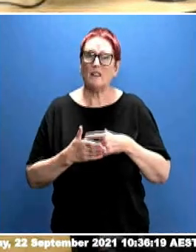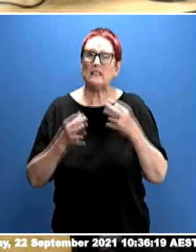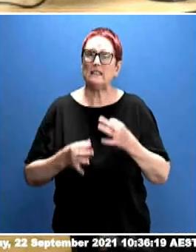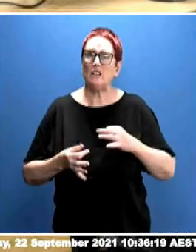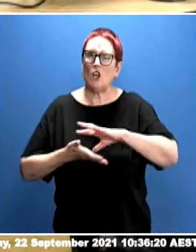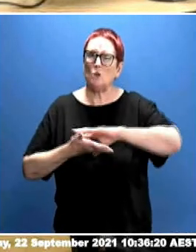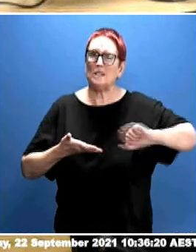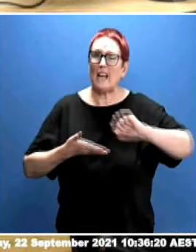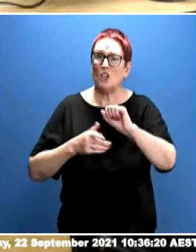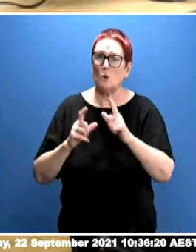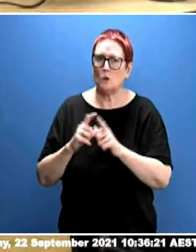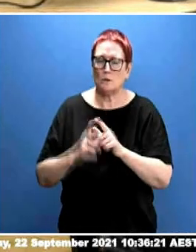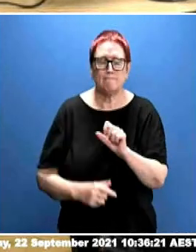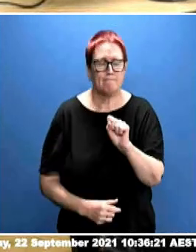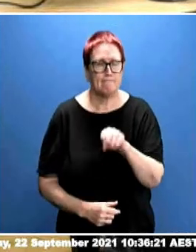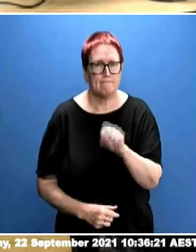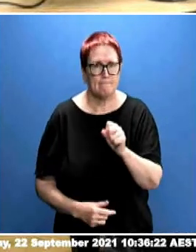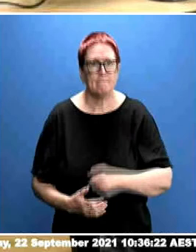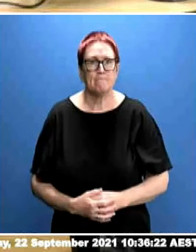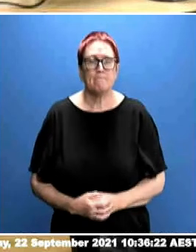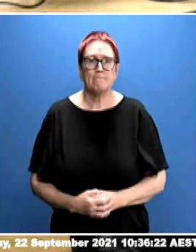Yes, I believe I read in Child Safety's paperwork that